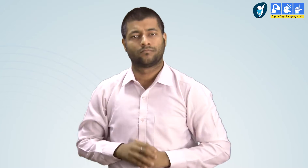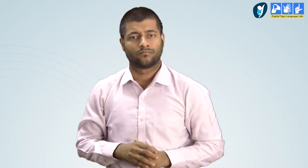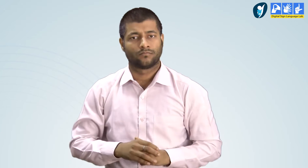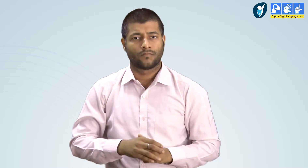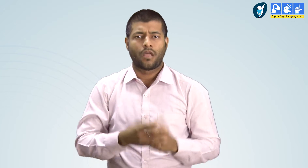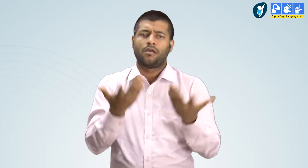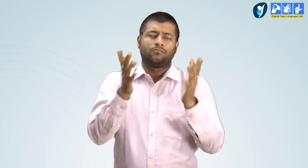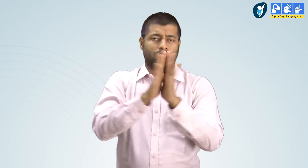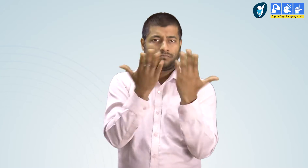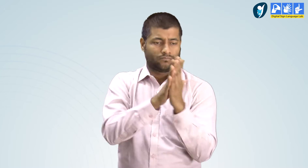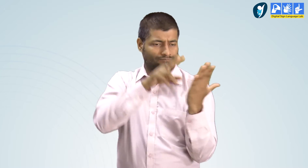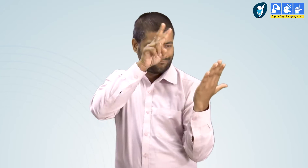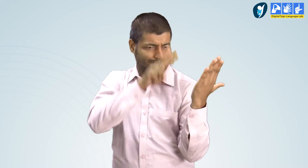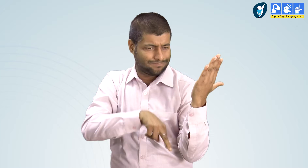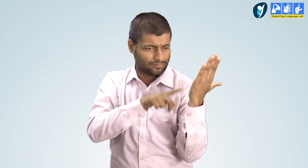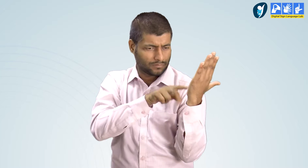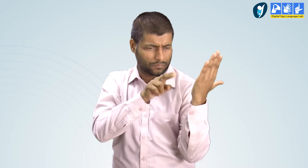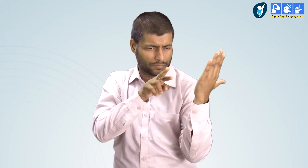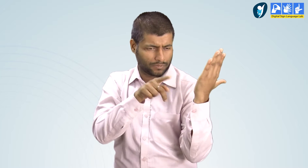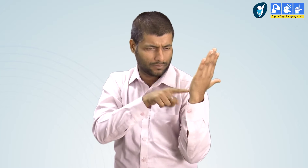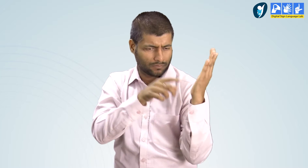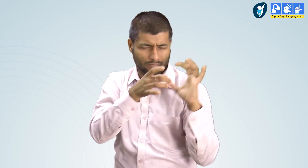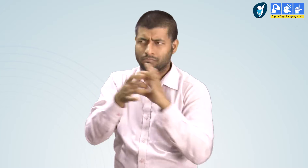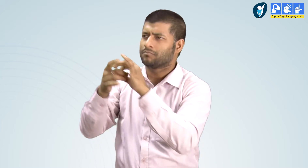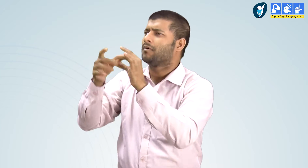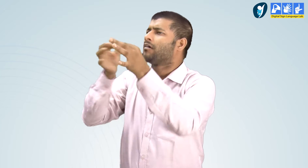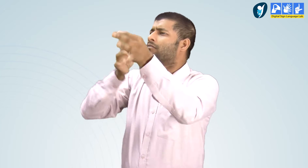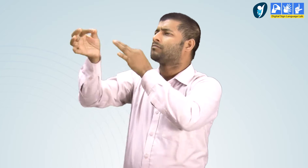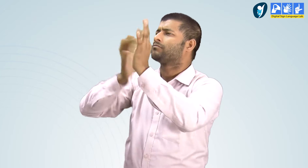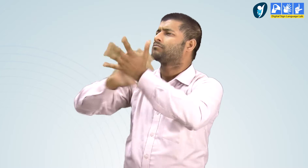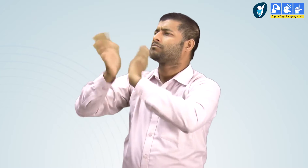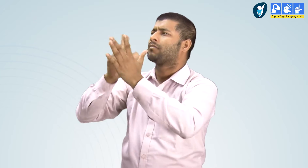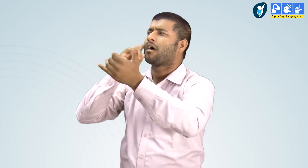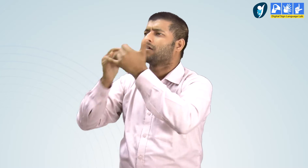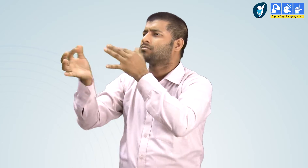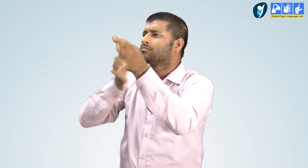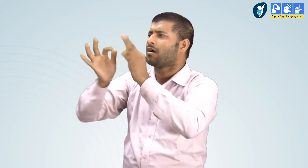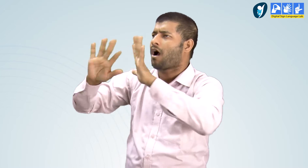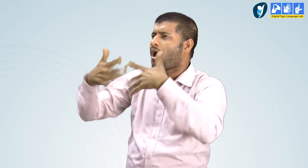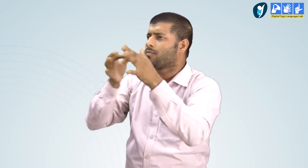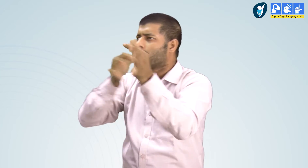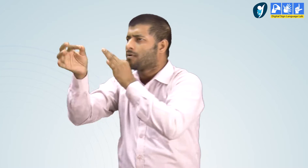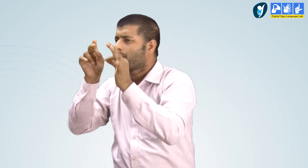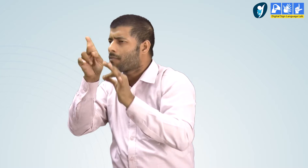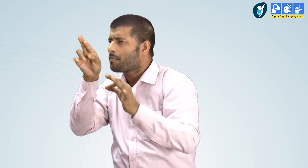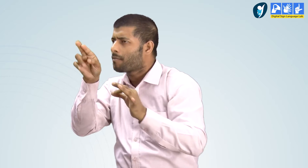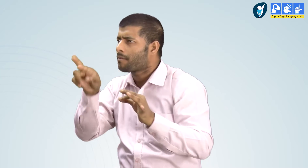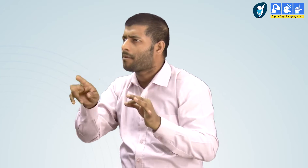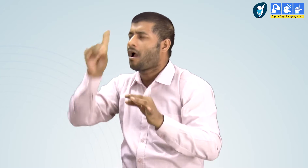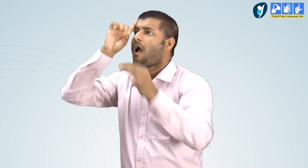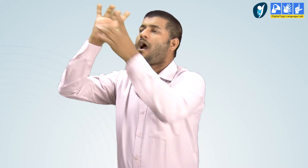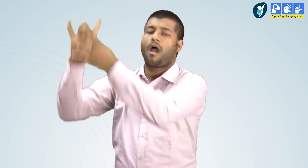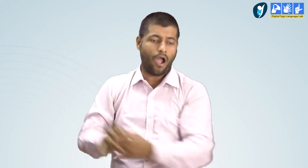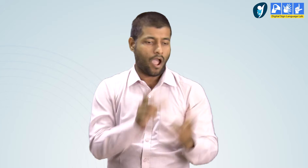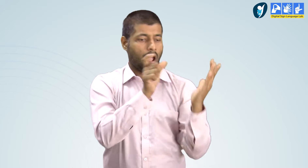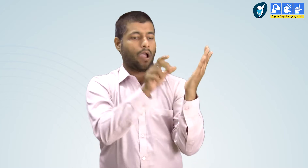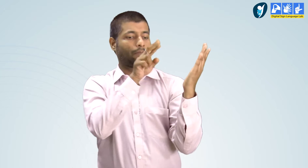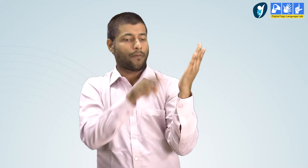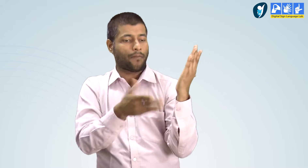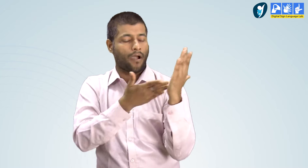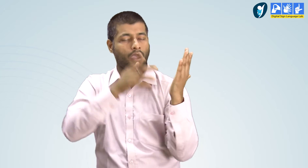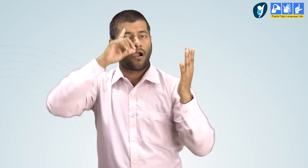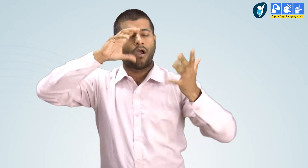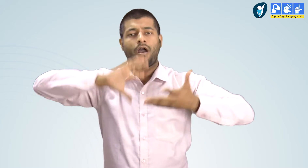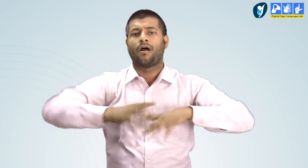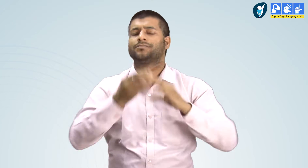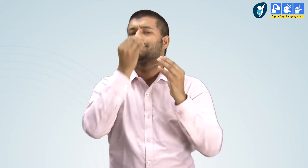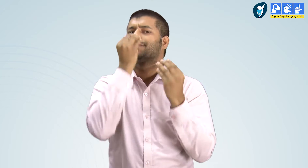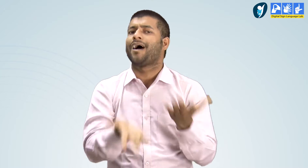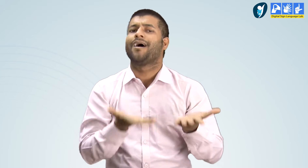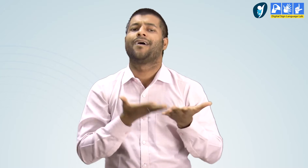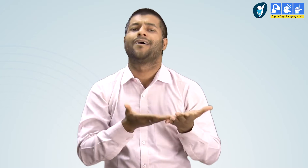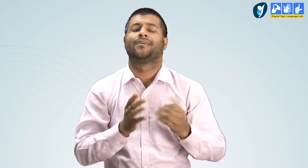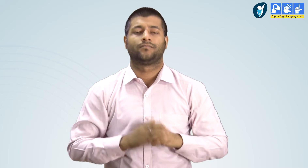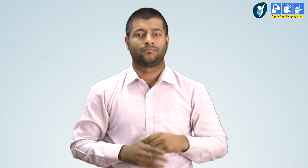This's because children will be able to understand the meaning of word by connecting them with sign while reading.